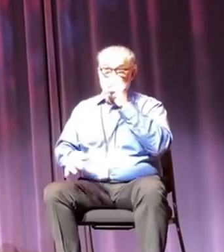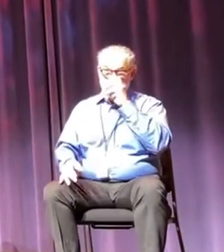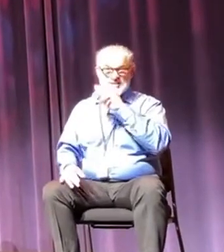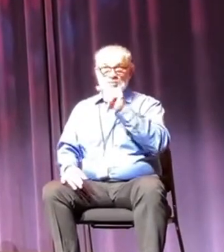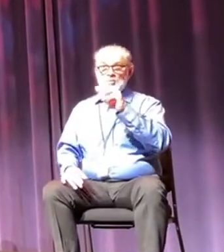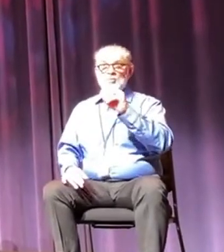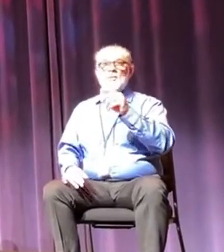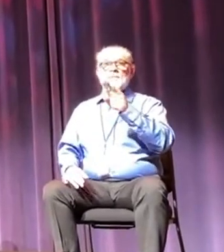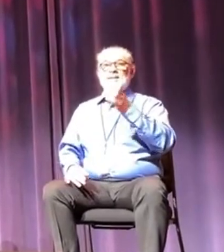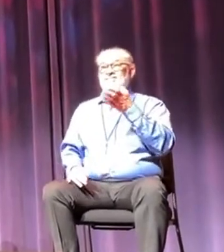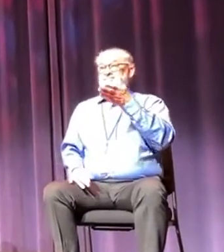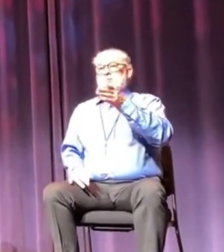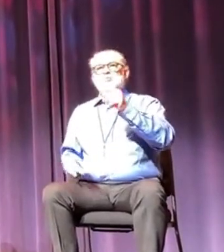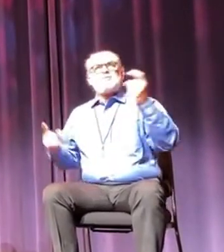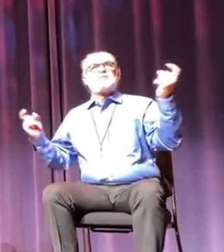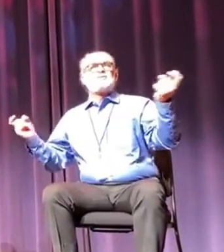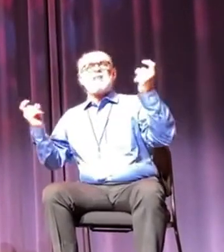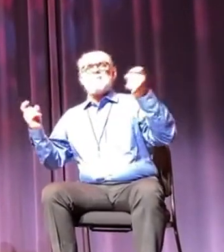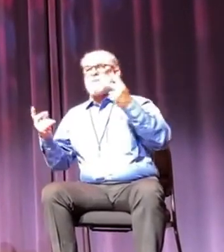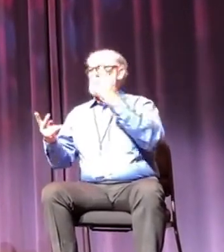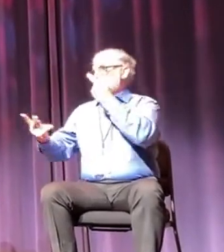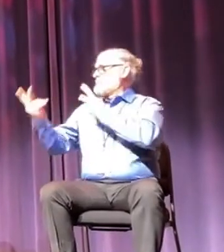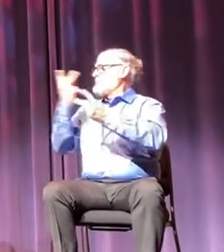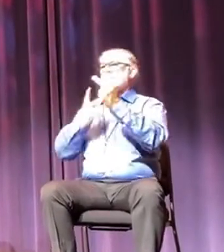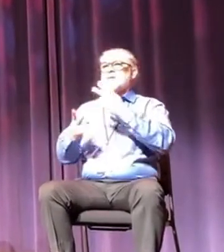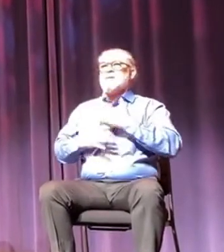To have been there is to celebrate the spectacle of breath.